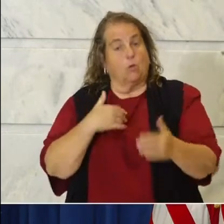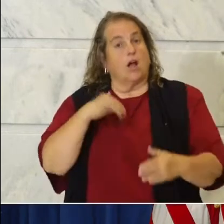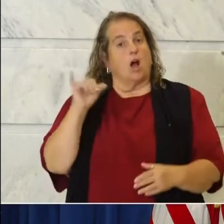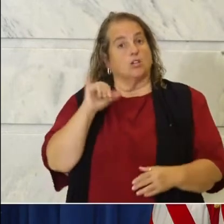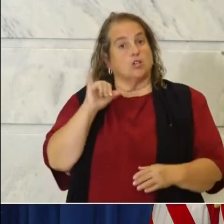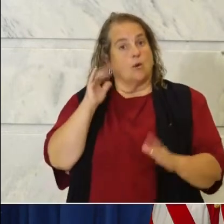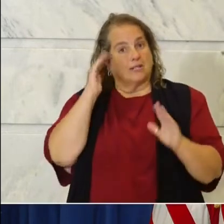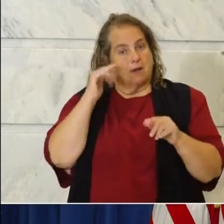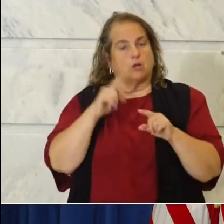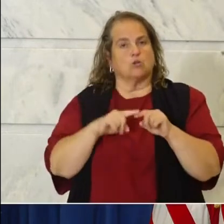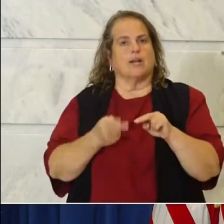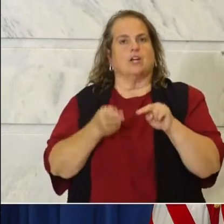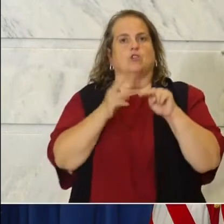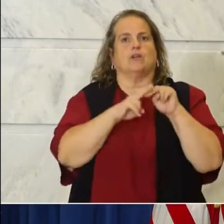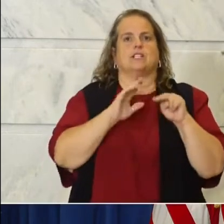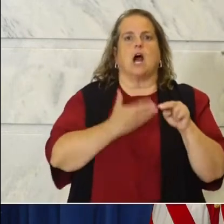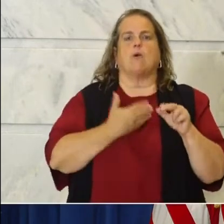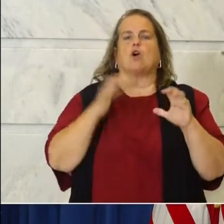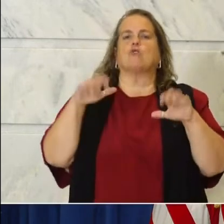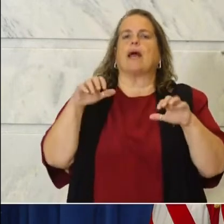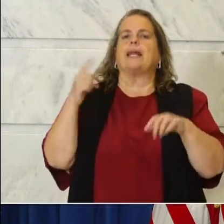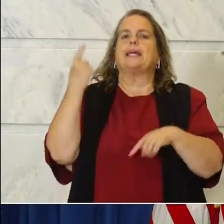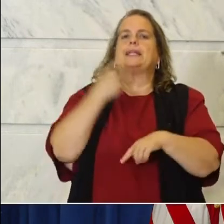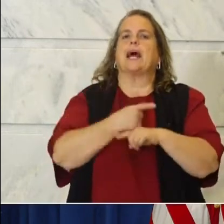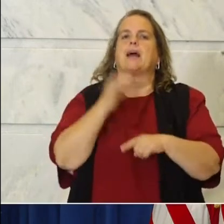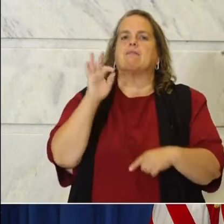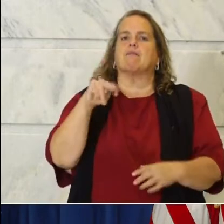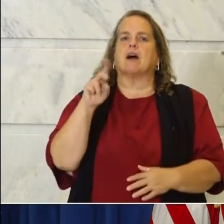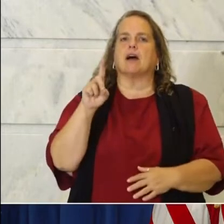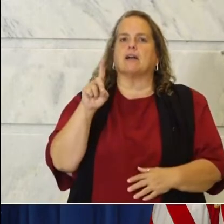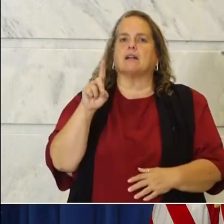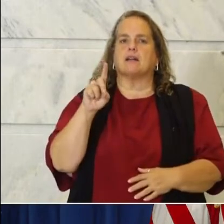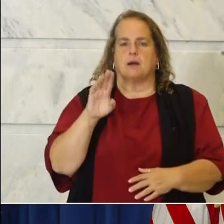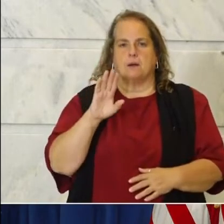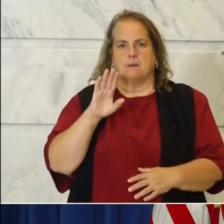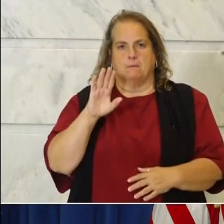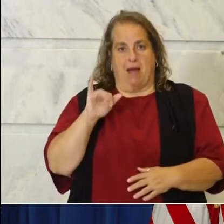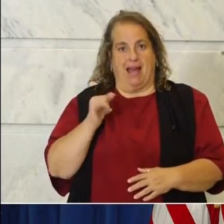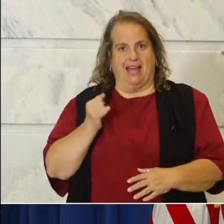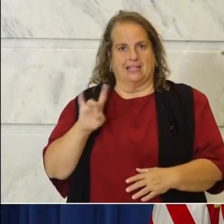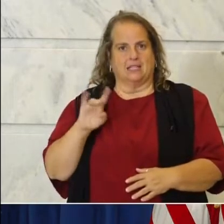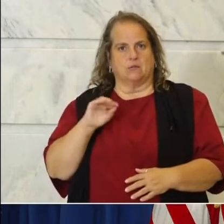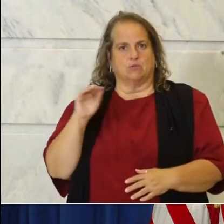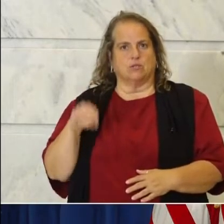rainy day fund, the budget Reserve Trust fund by over 18%. And one last